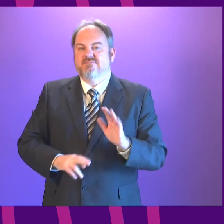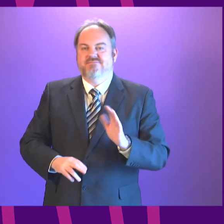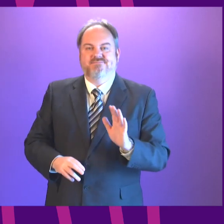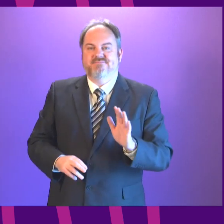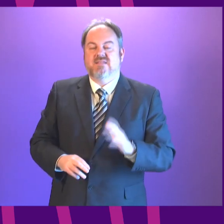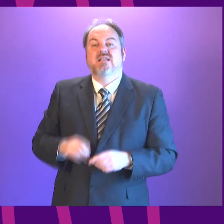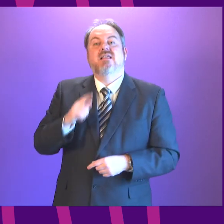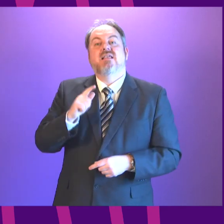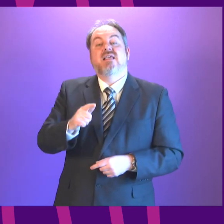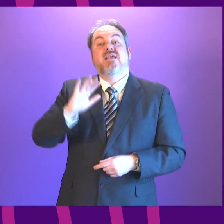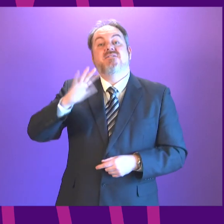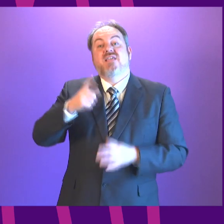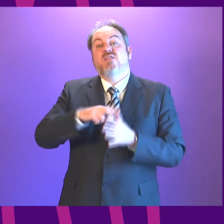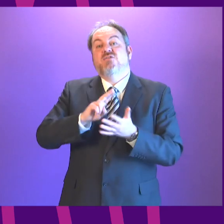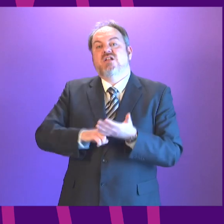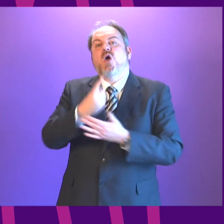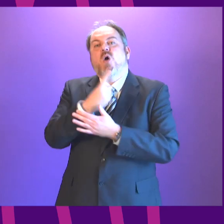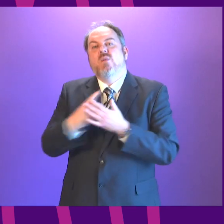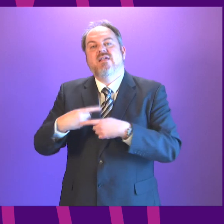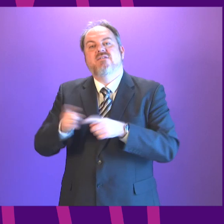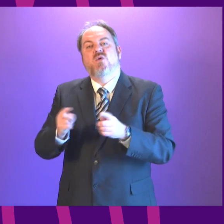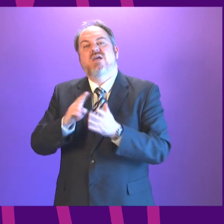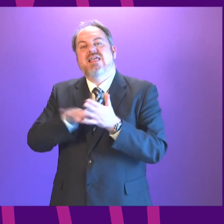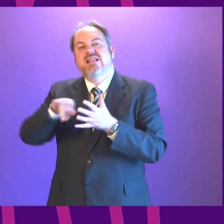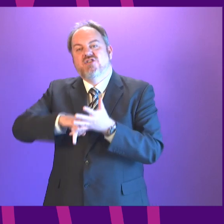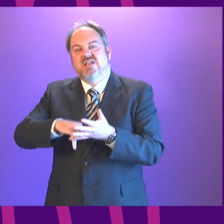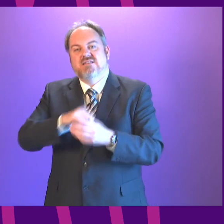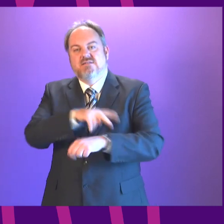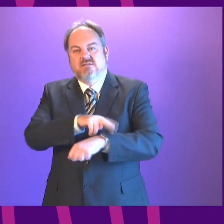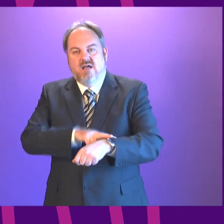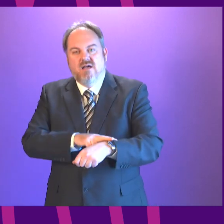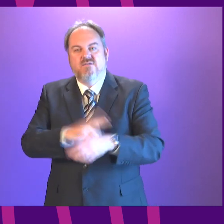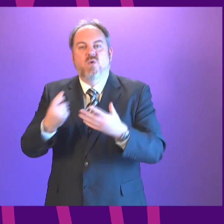for children of key workers and for particularly vulnerable children only. Local authorities